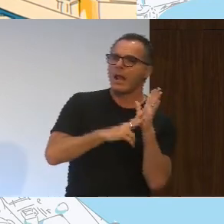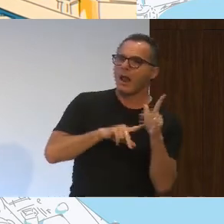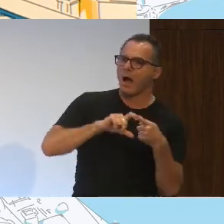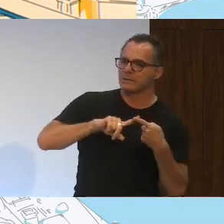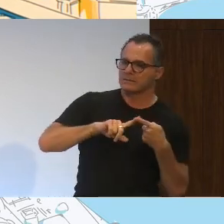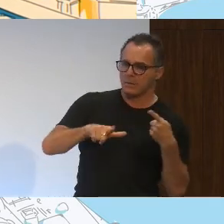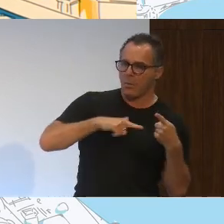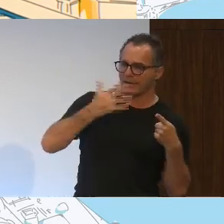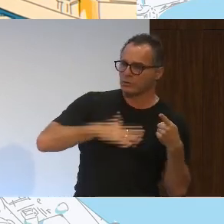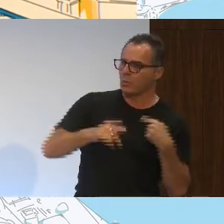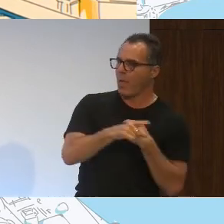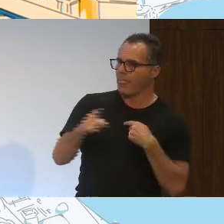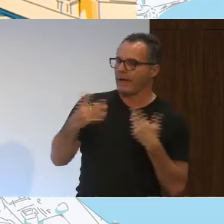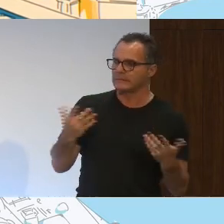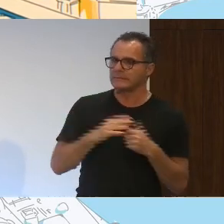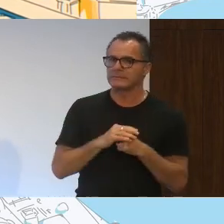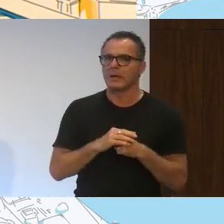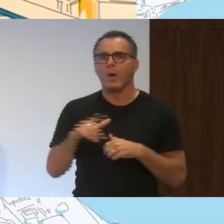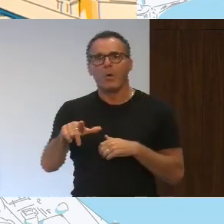in spite of all the setbacks that we had over the years?